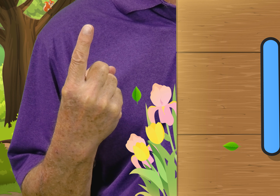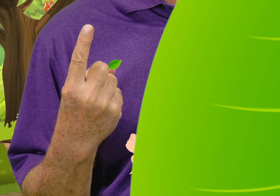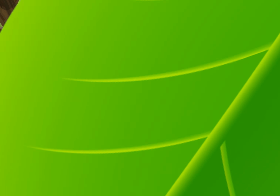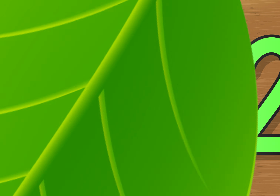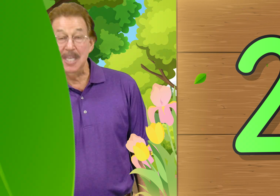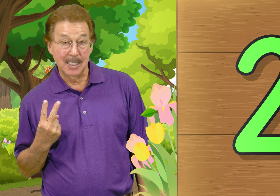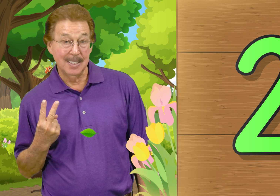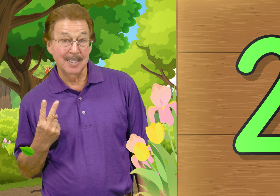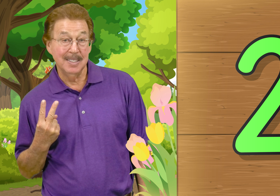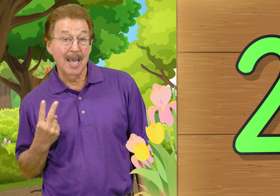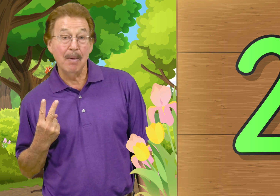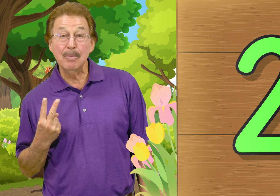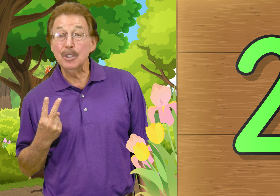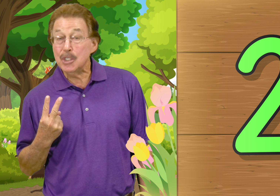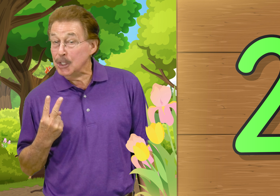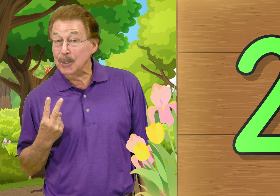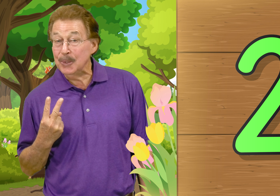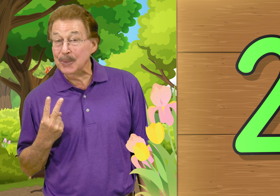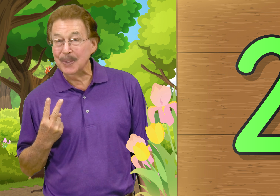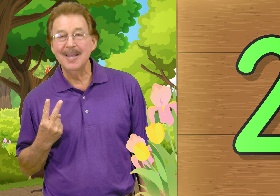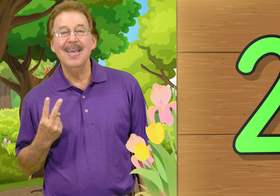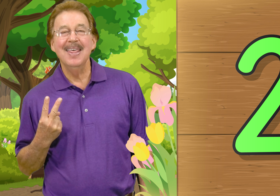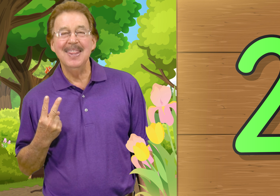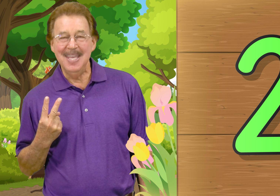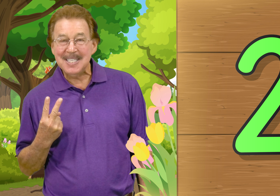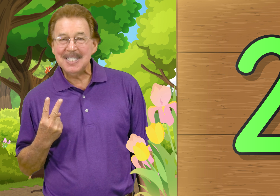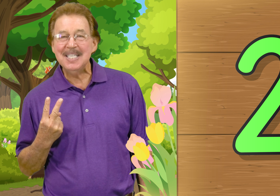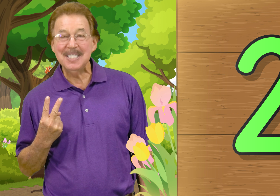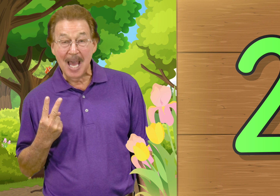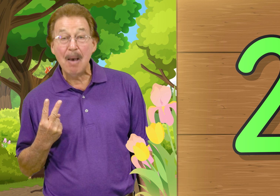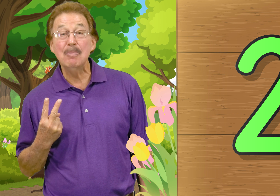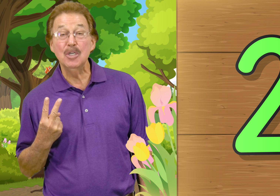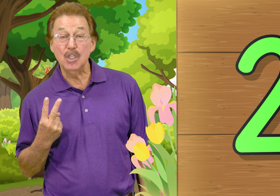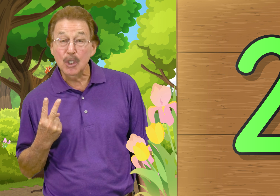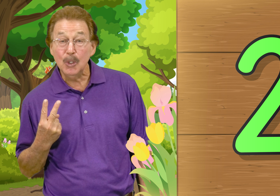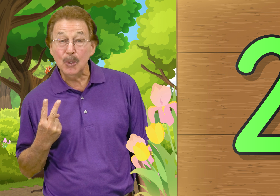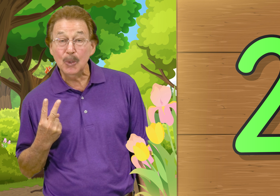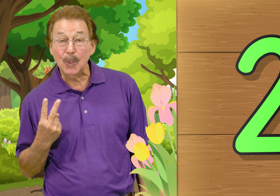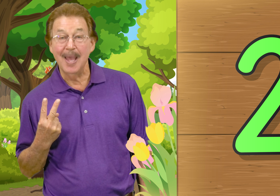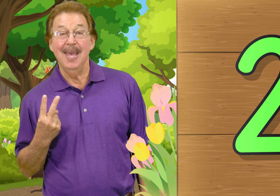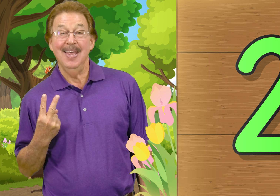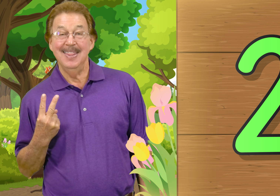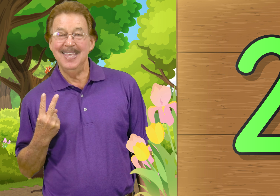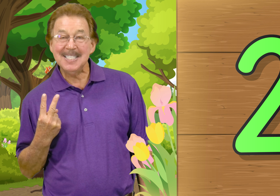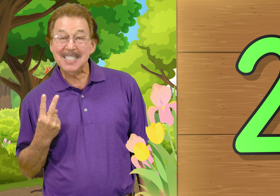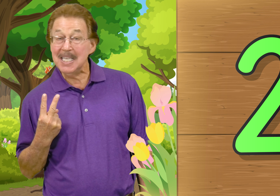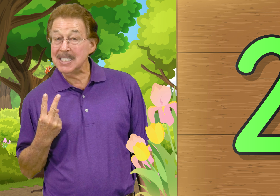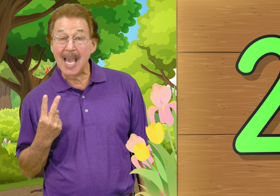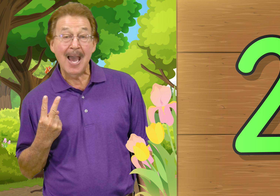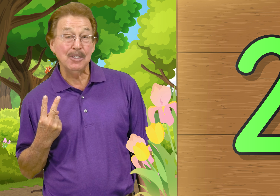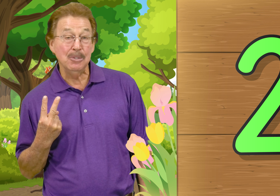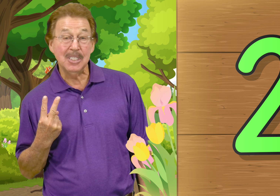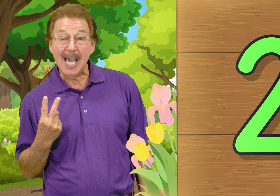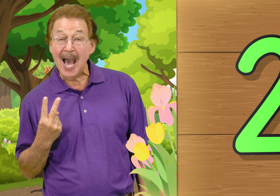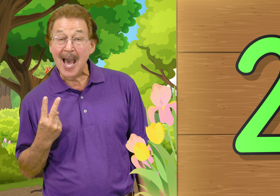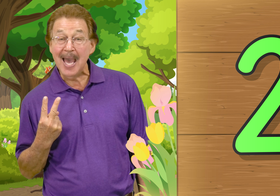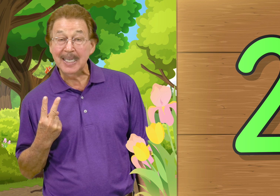This is number 2 This is how you sign it